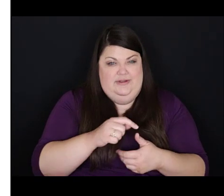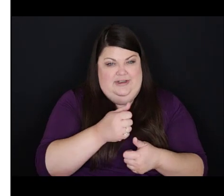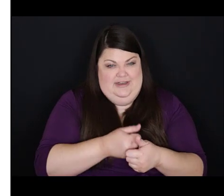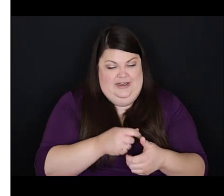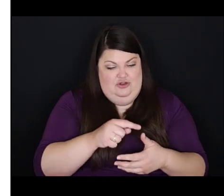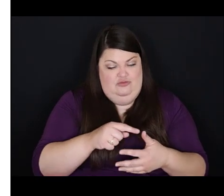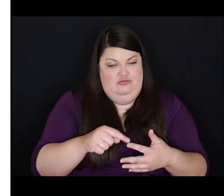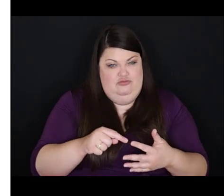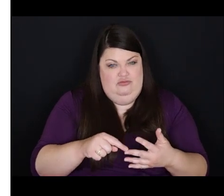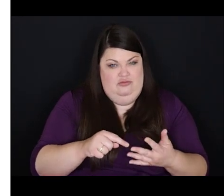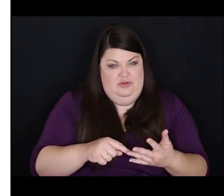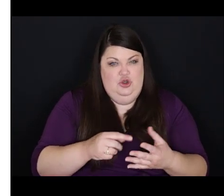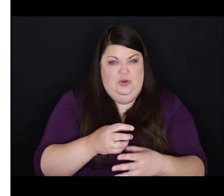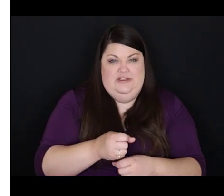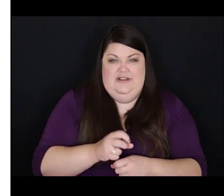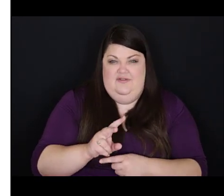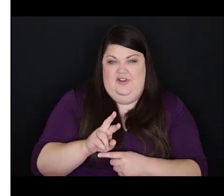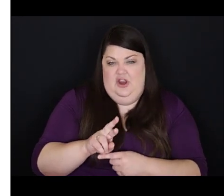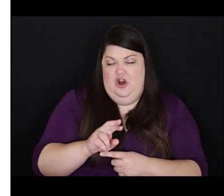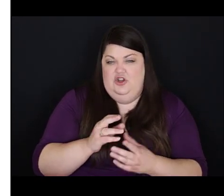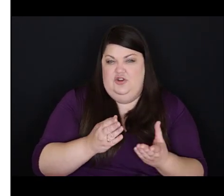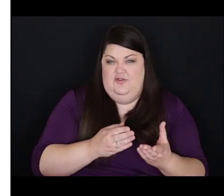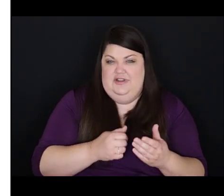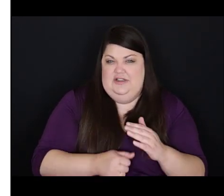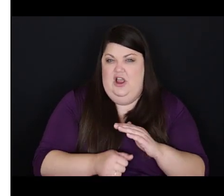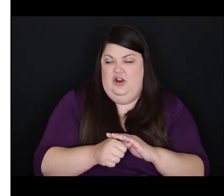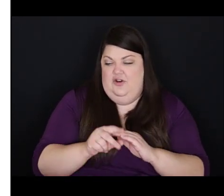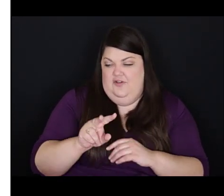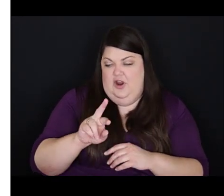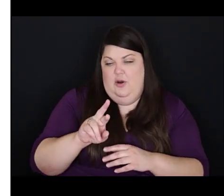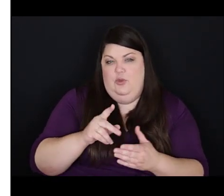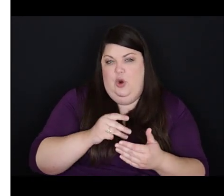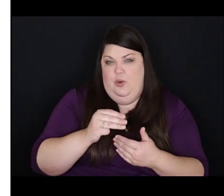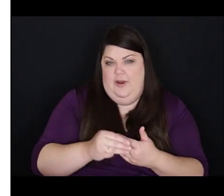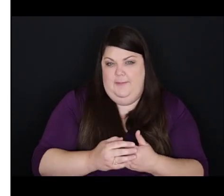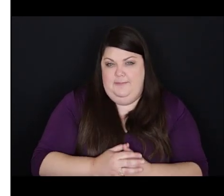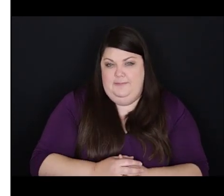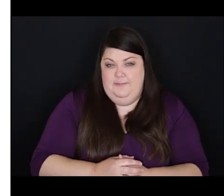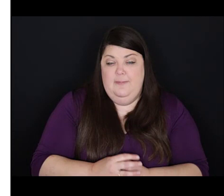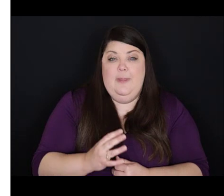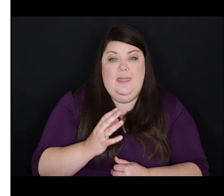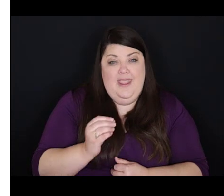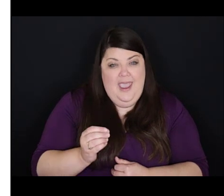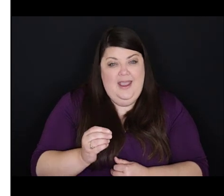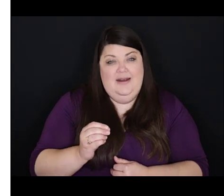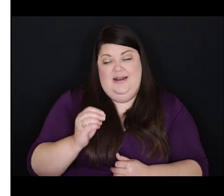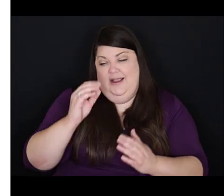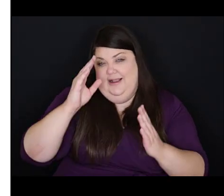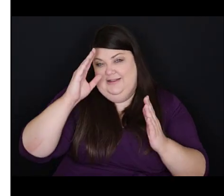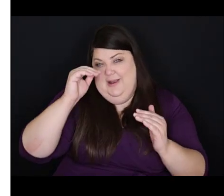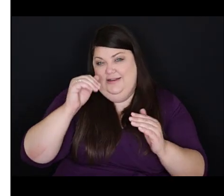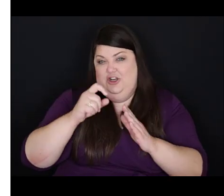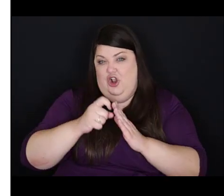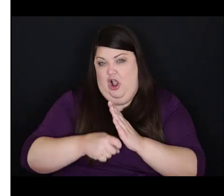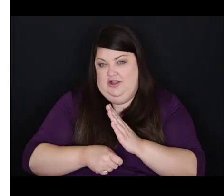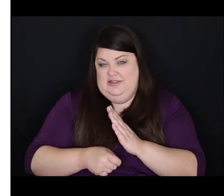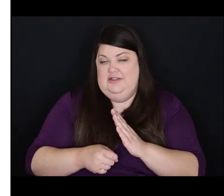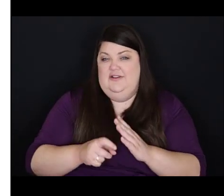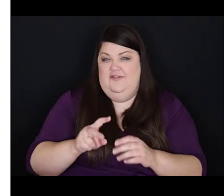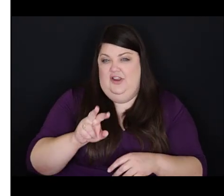receive VR services under the VR program, and the expected costs of VR services using the total cost